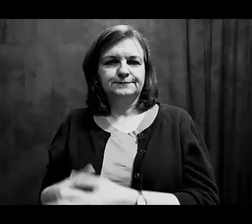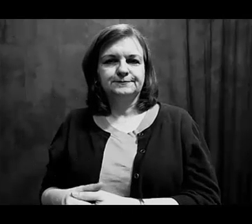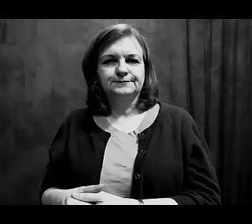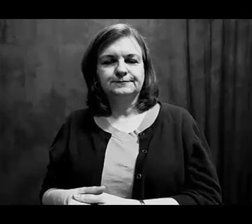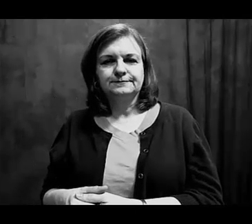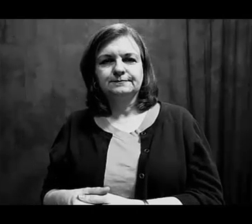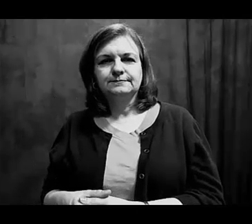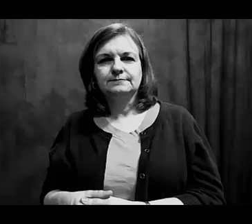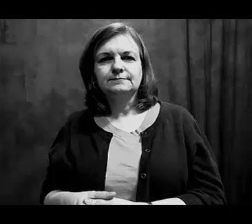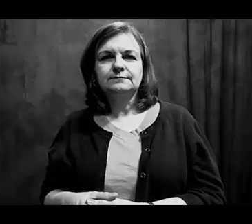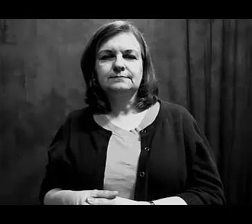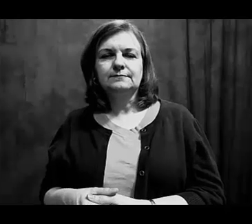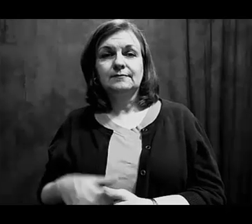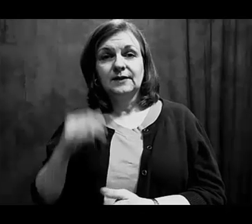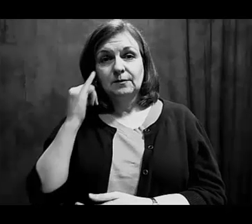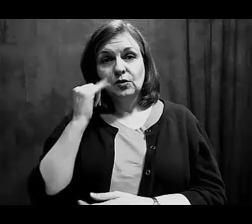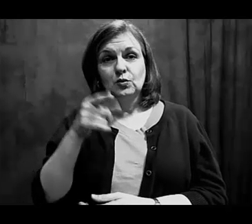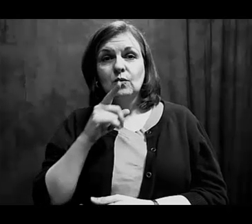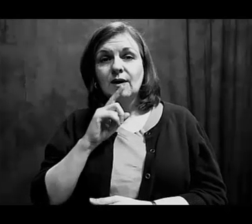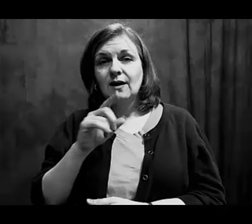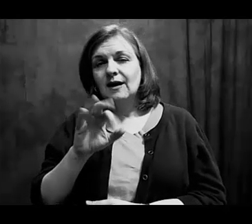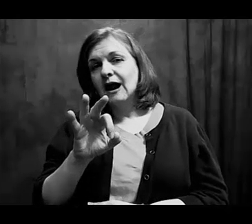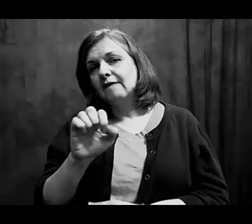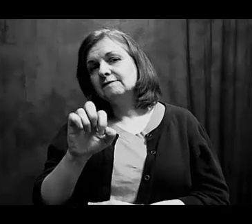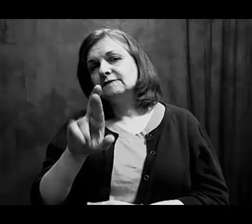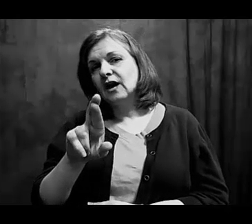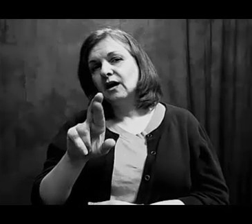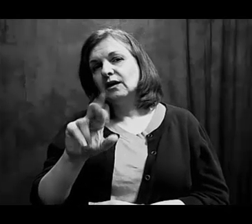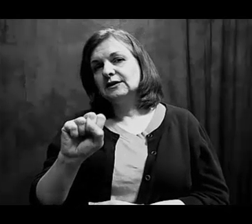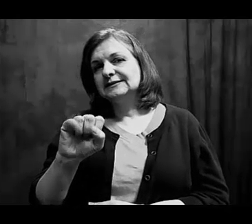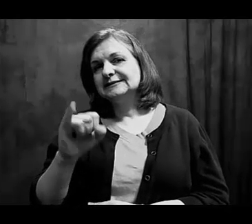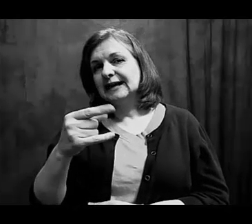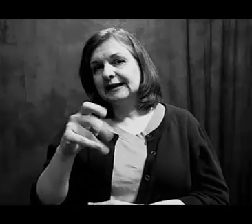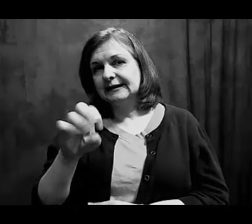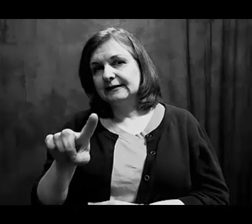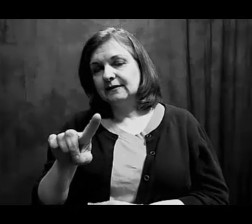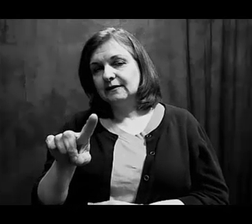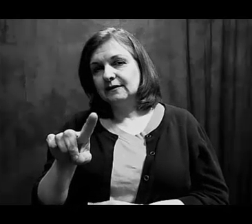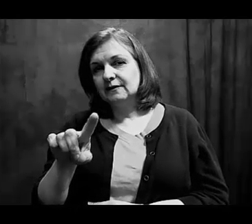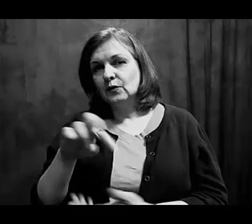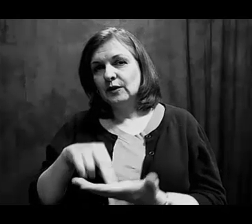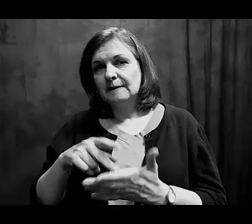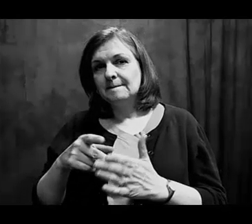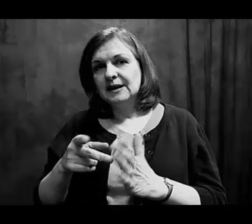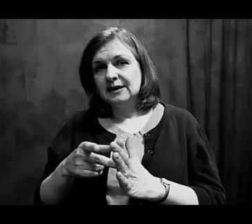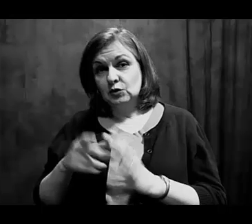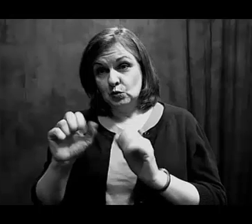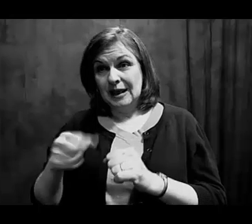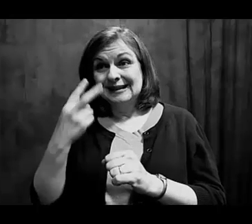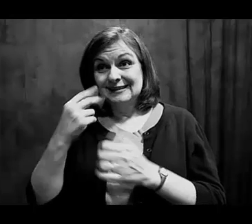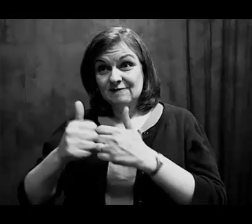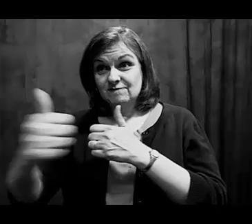close up -- so if you are farsighted it means that you have trouble seeing things